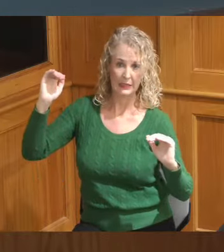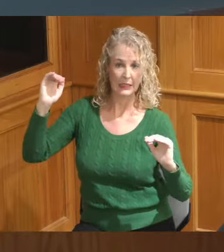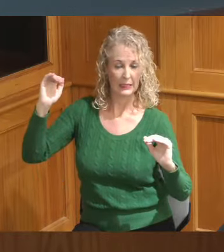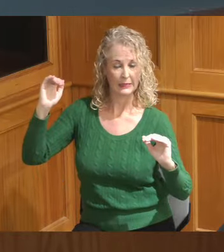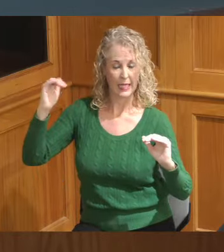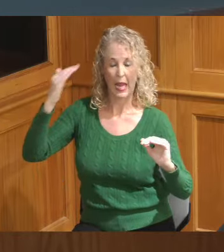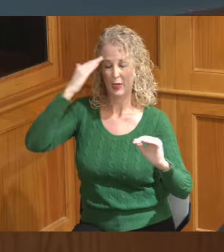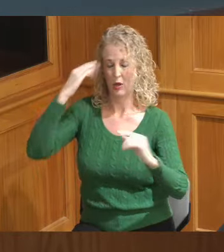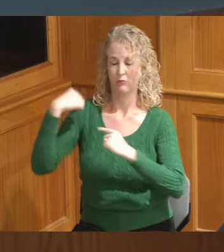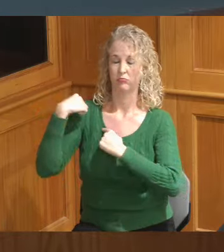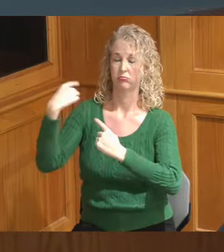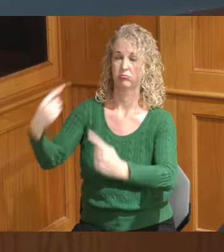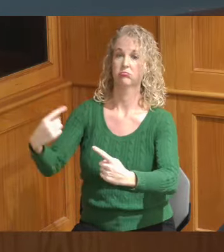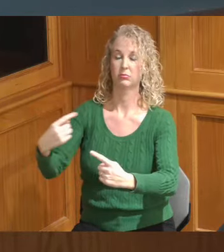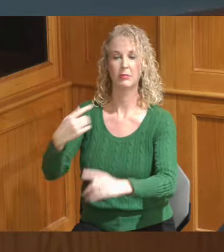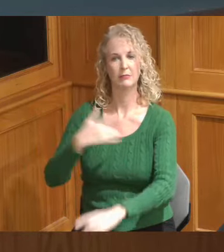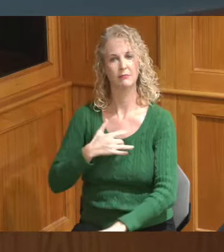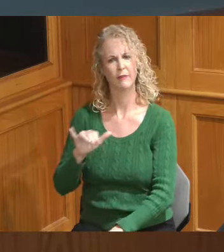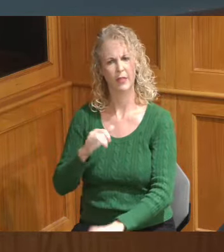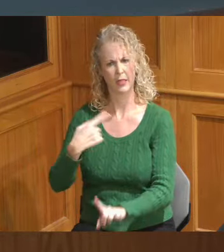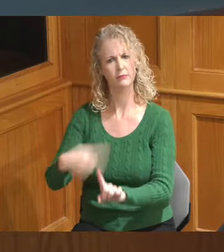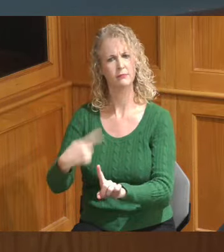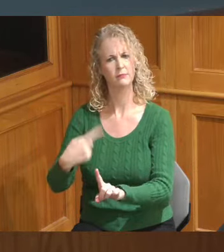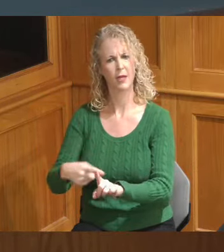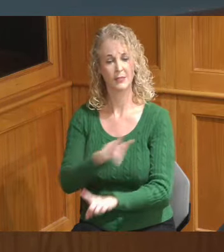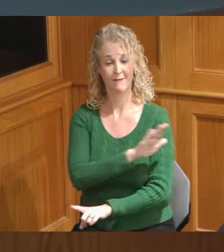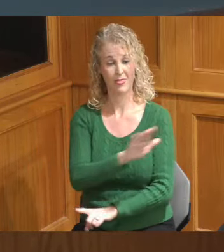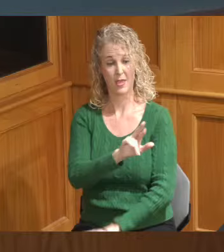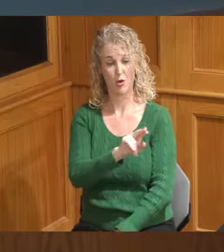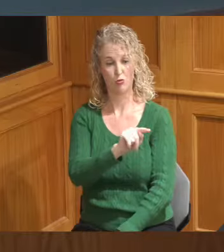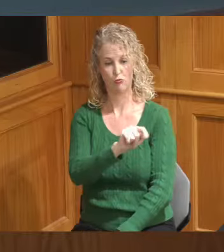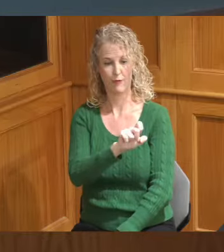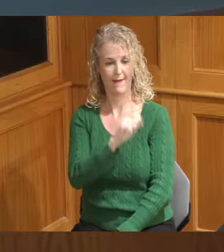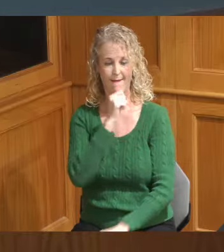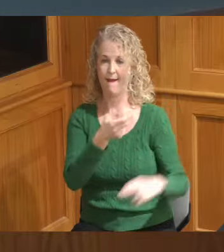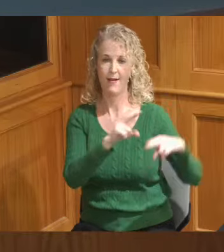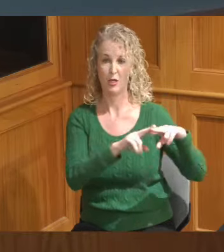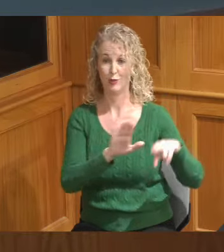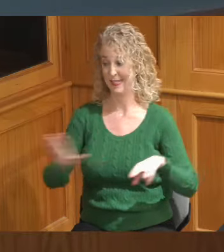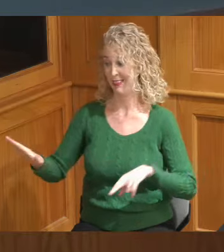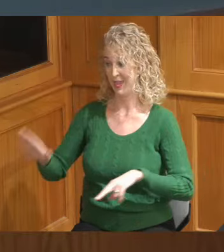but I think it's good news that the rates will not increase for residents in this community.